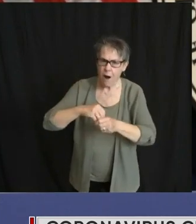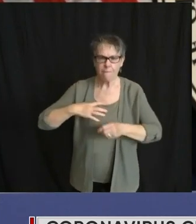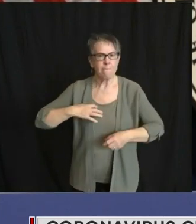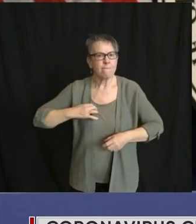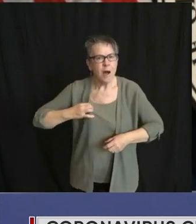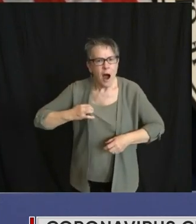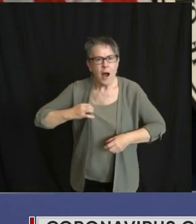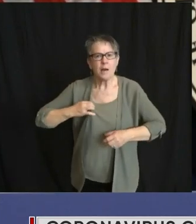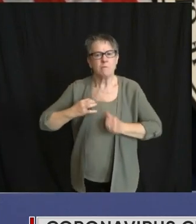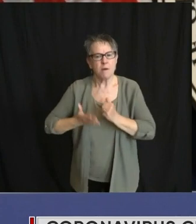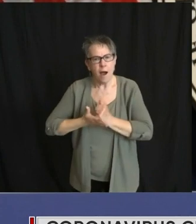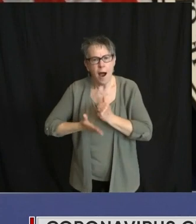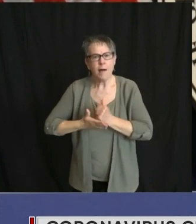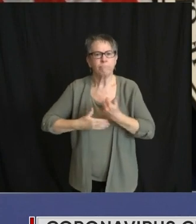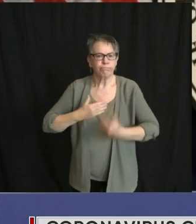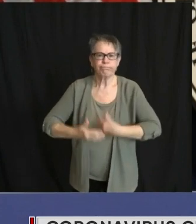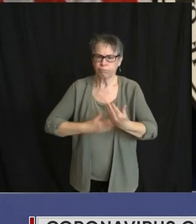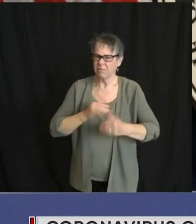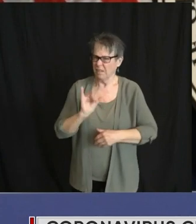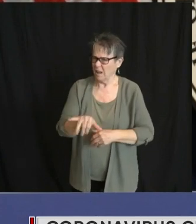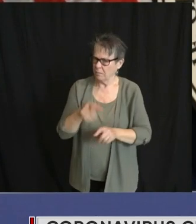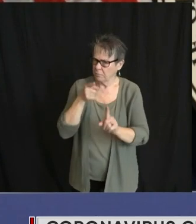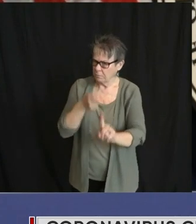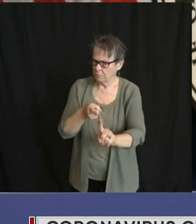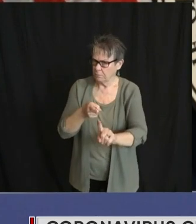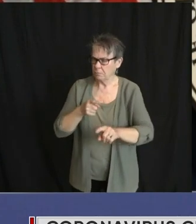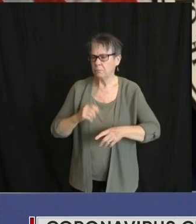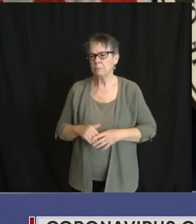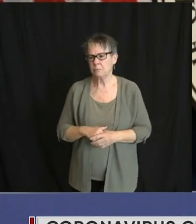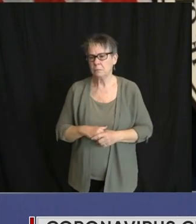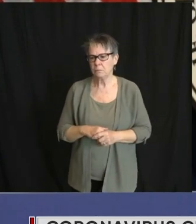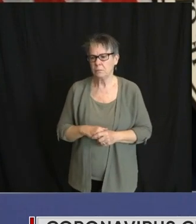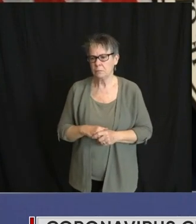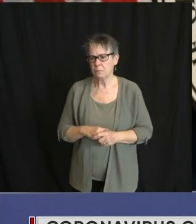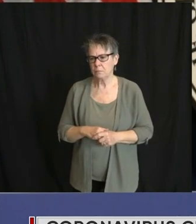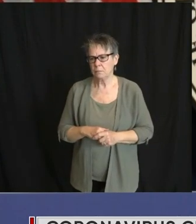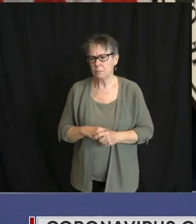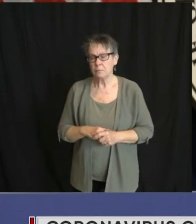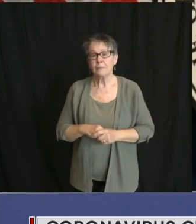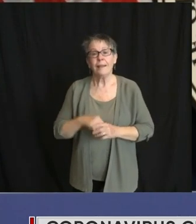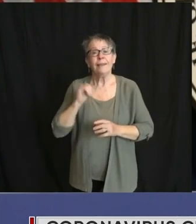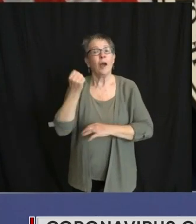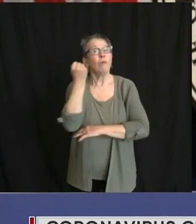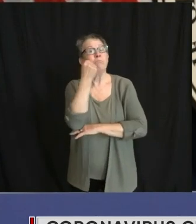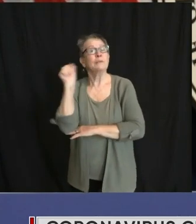EITHER THE PARKS OR WHAT THE CHARGES WERE FOR YESTERDAY. AGAIN, I SAID THE FOLLOWING